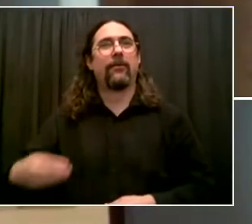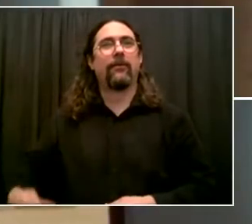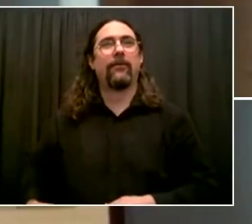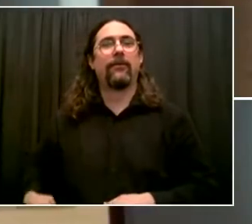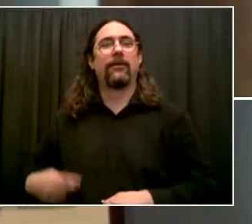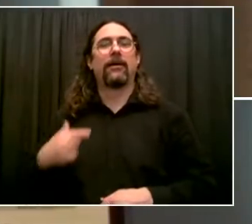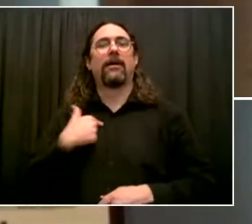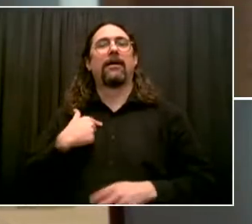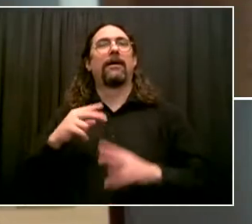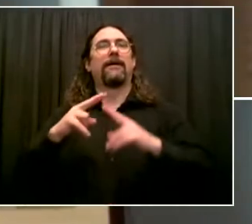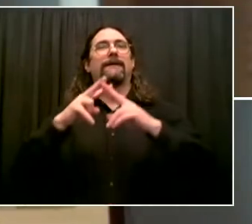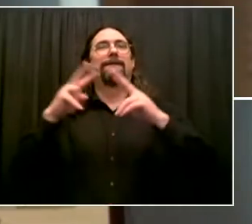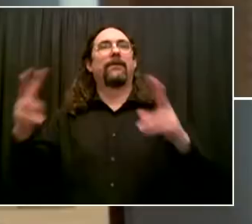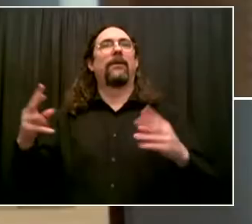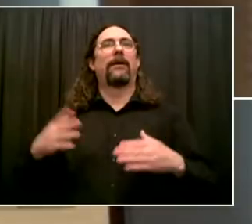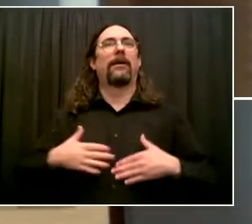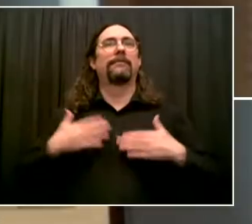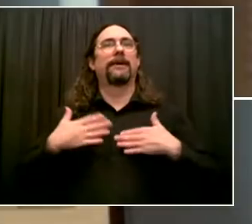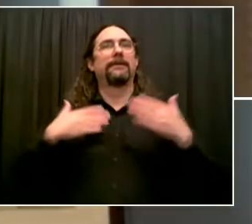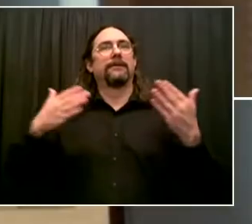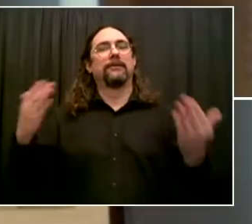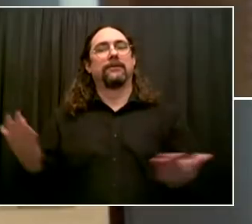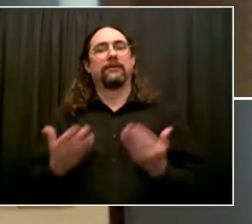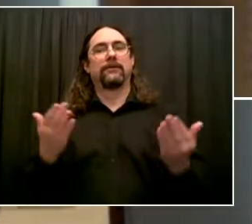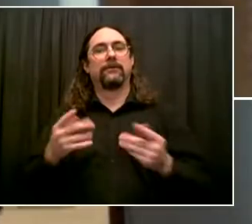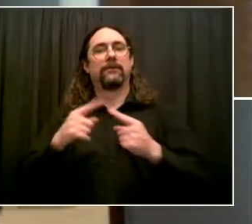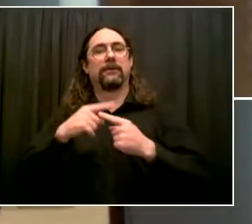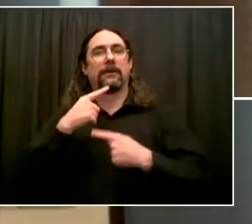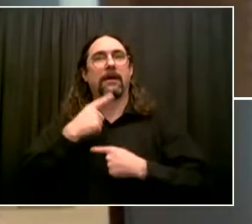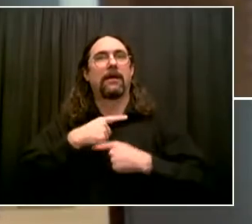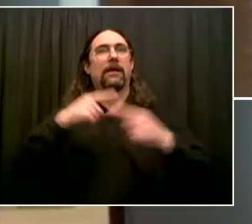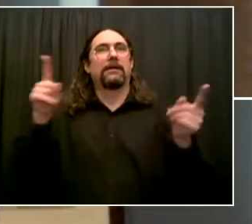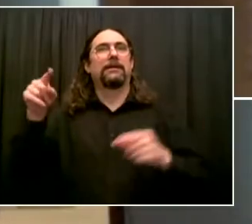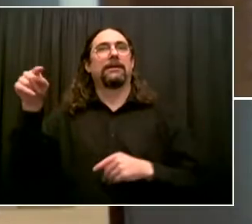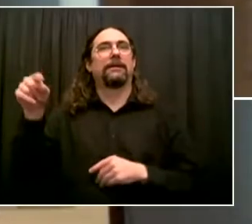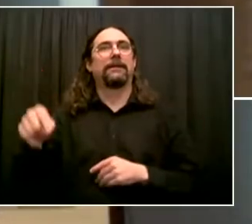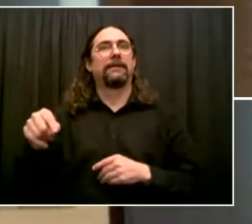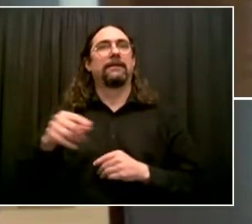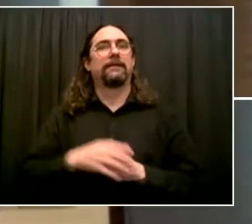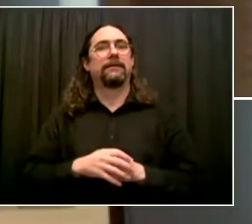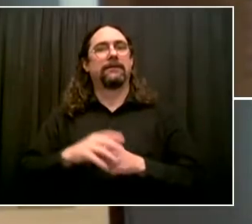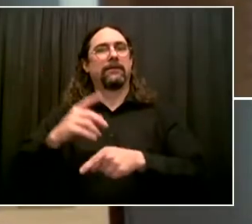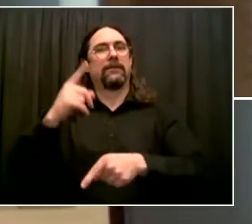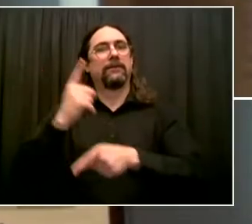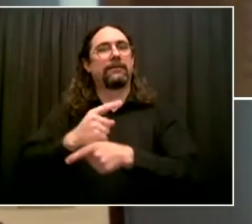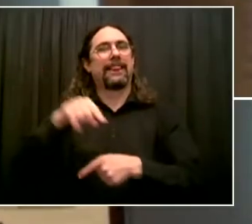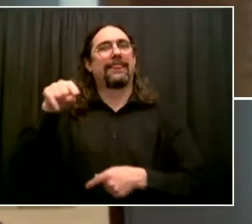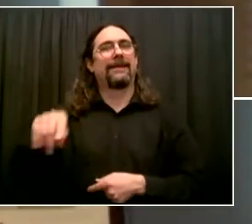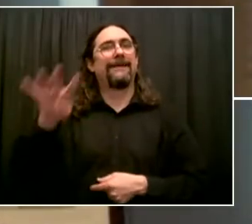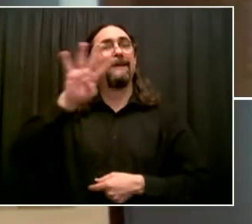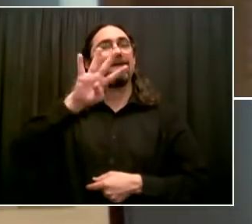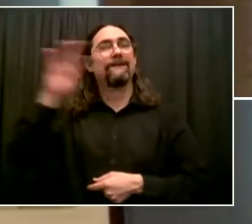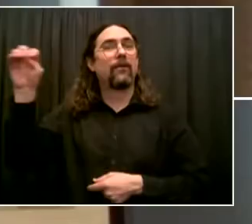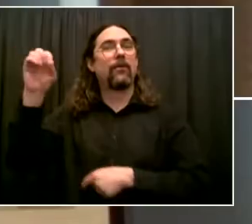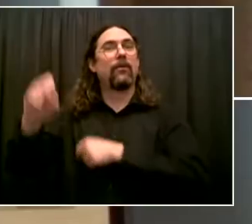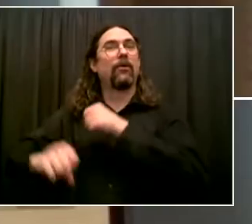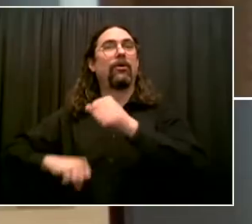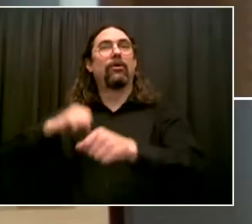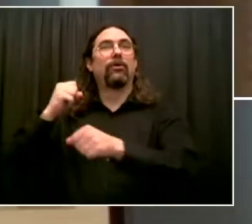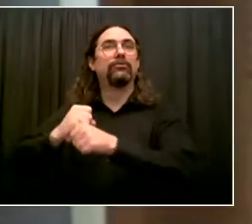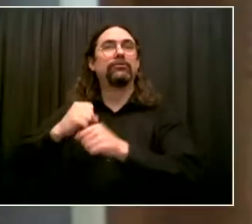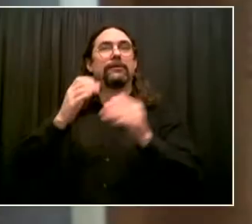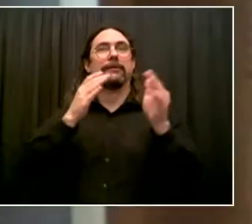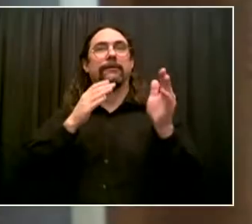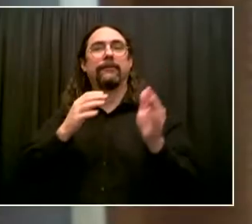GOOD MORNING AND THANK YOU.